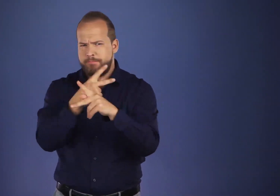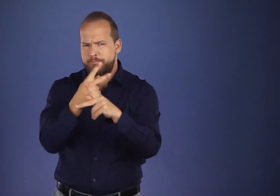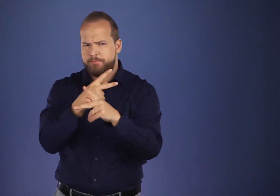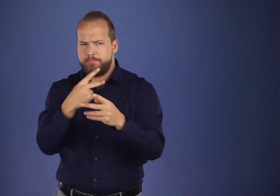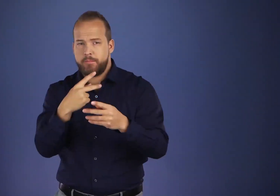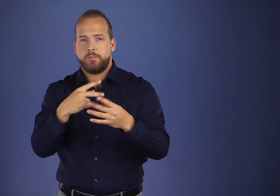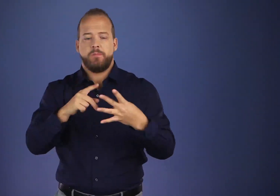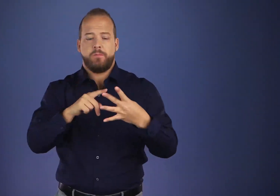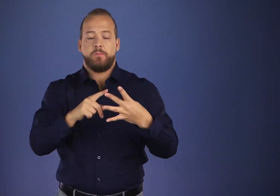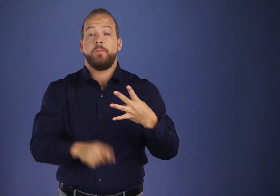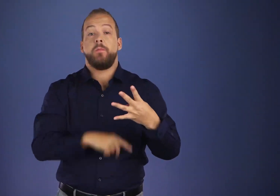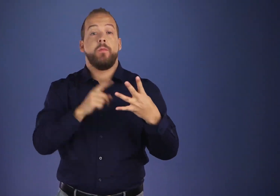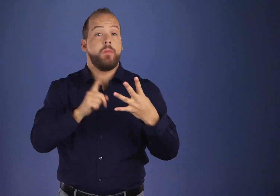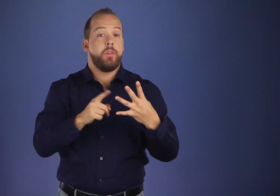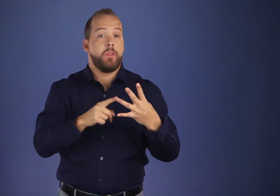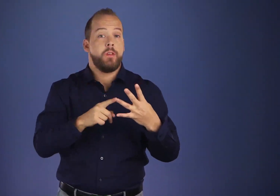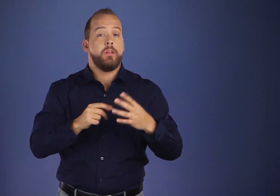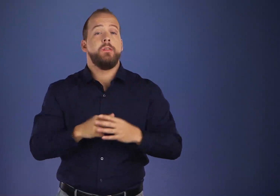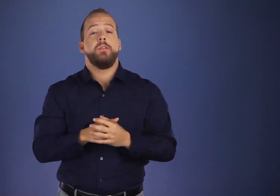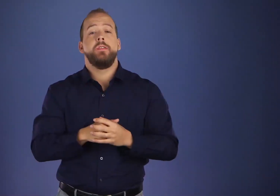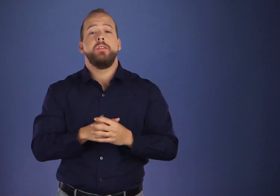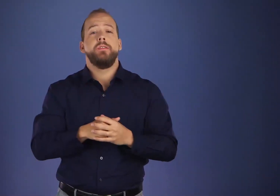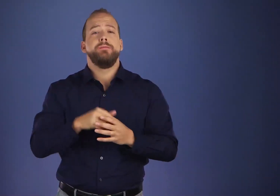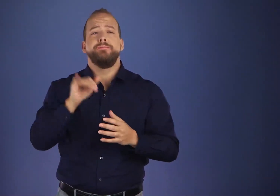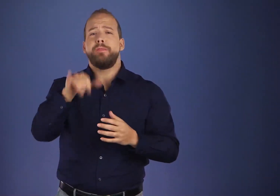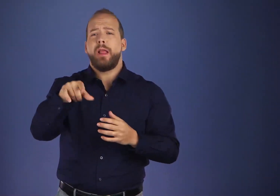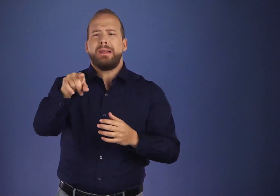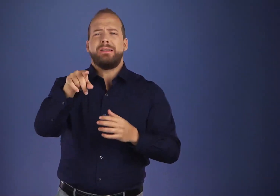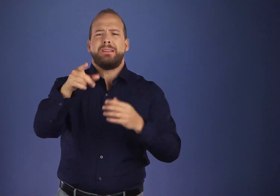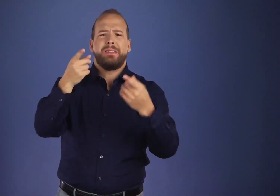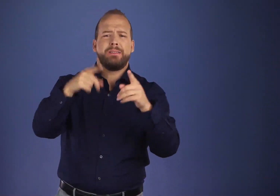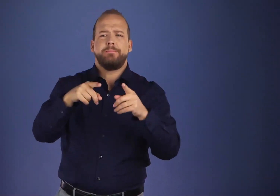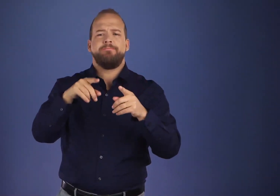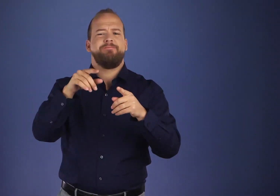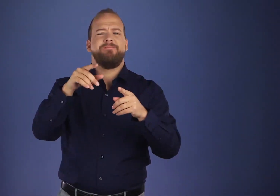There will be other cases where action ought to be deferred,